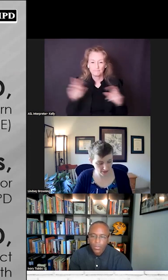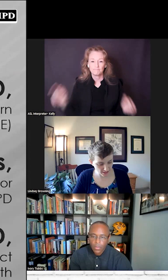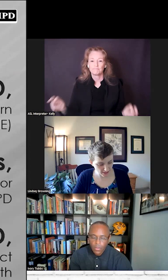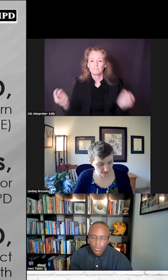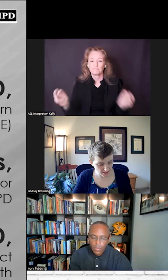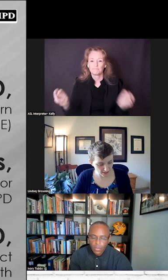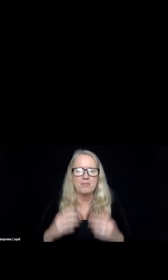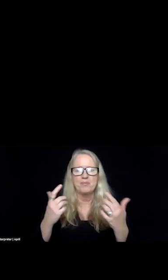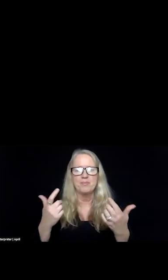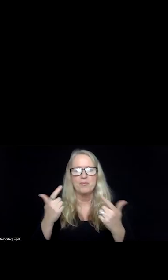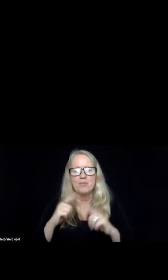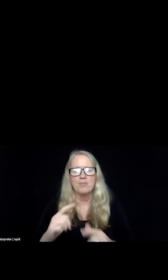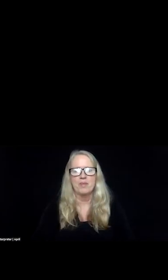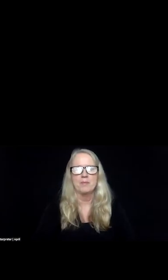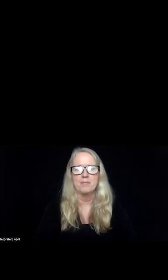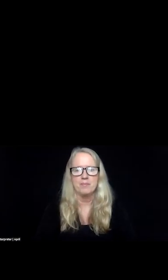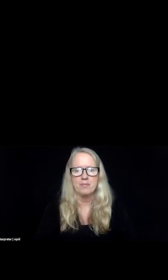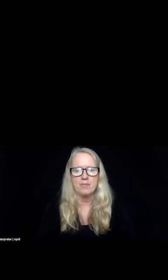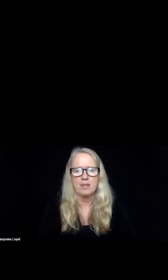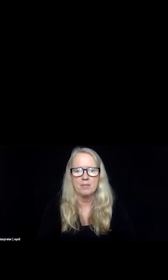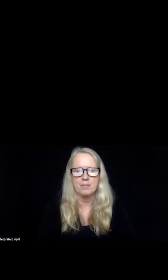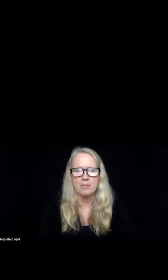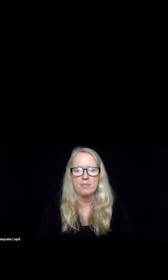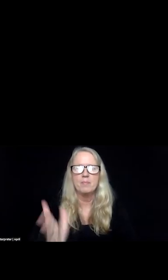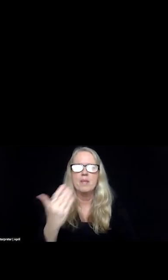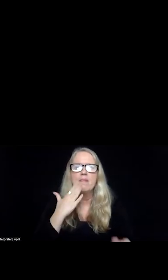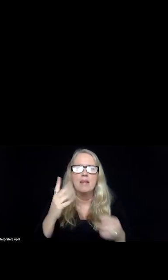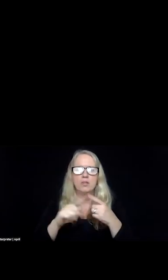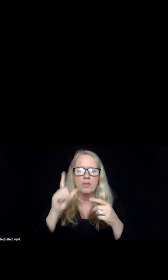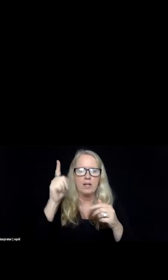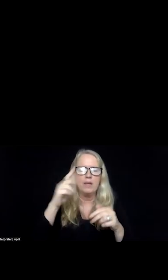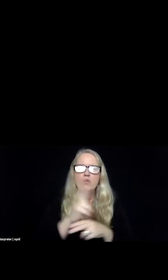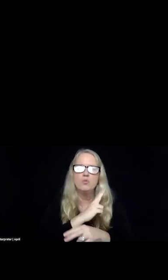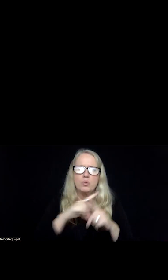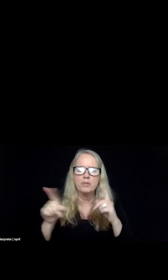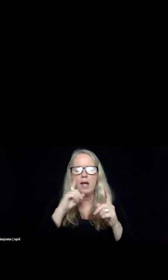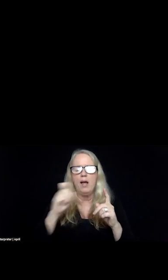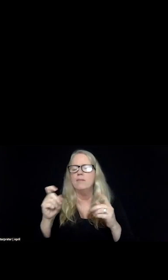I THINK THE USE OF TECHNOLOGY IN RURAL COMMUNITIES AND THINKING